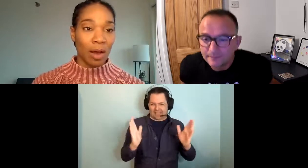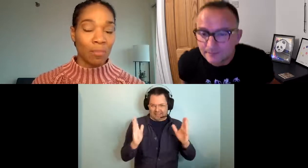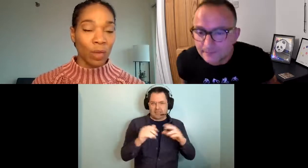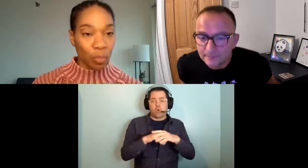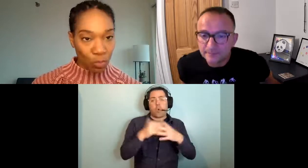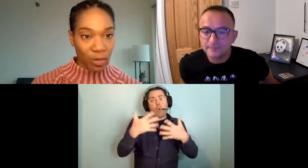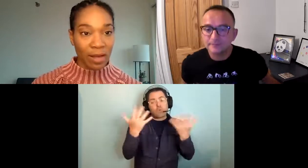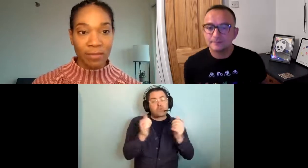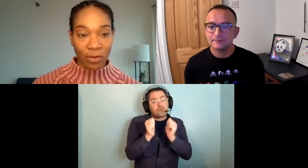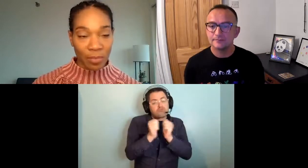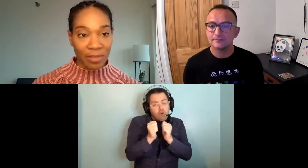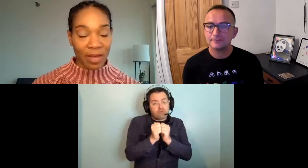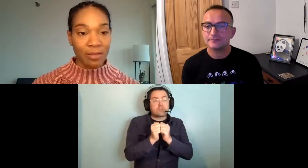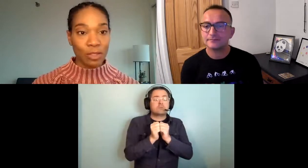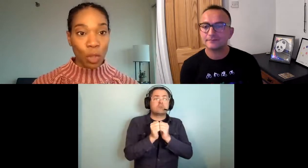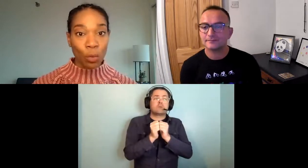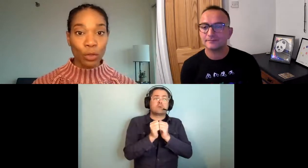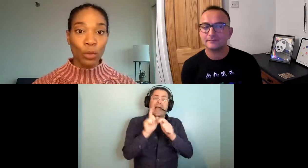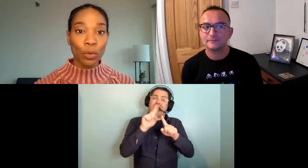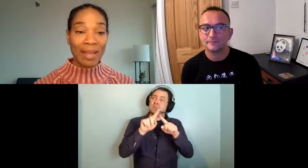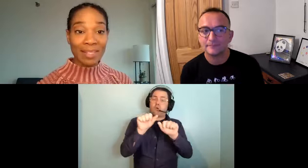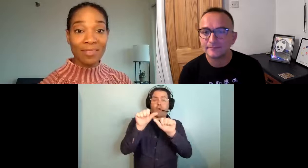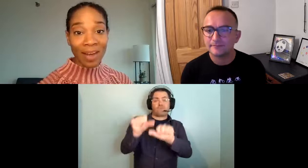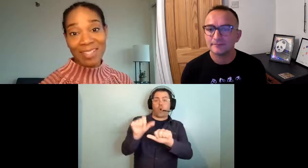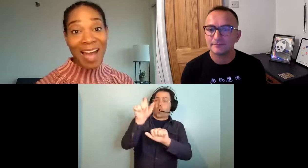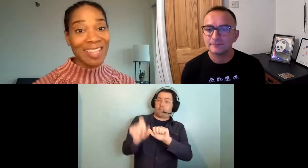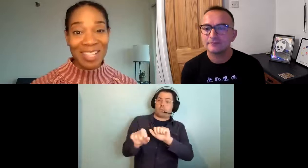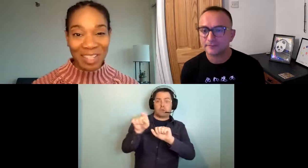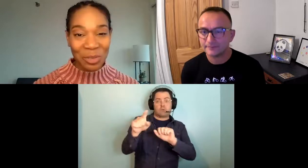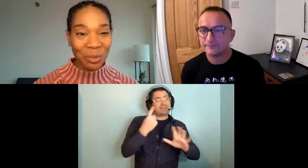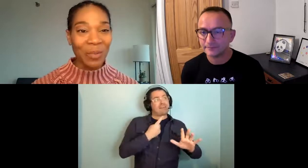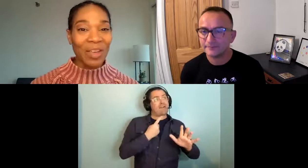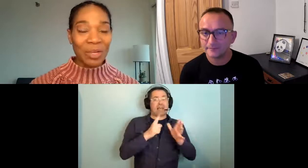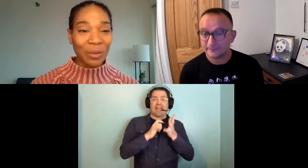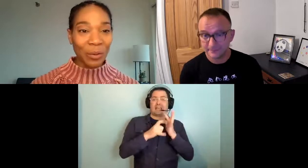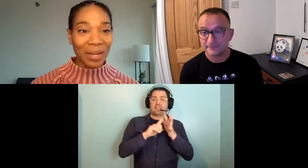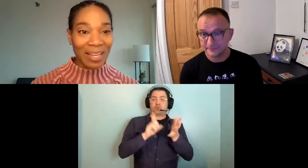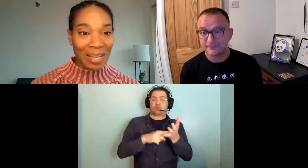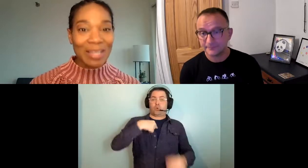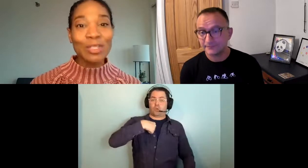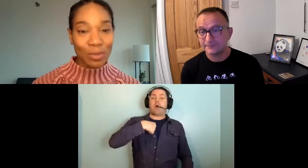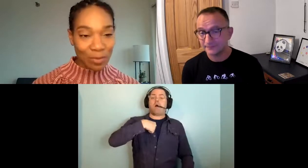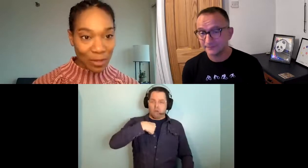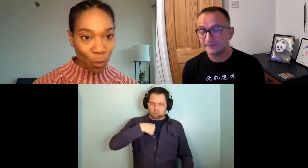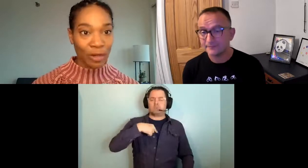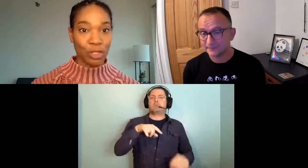this feels right, you know. Not to say we have to stand on what this sign is but I